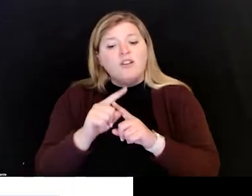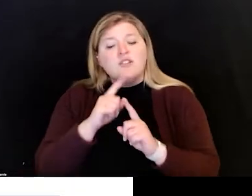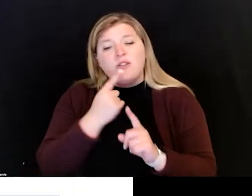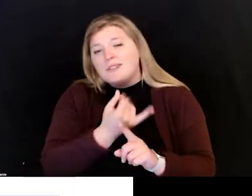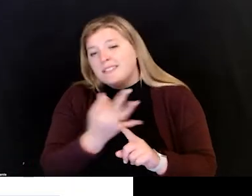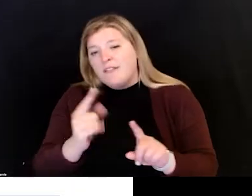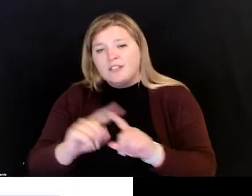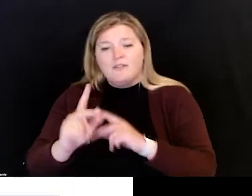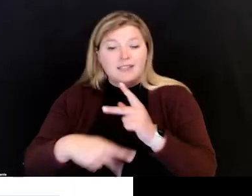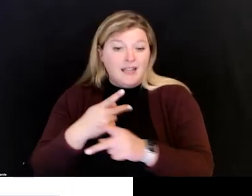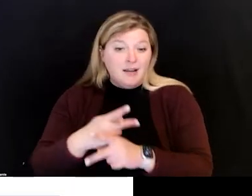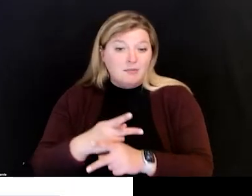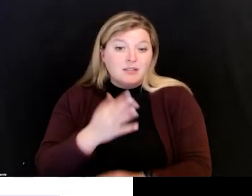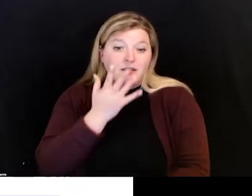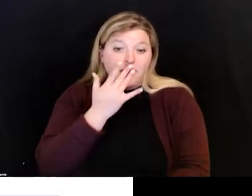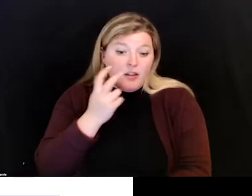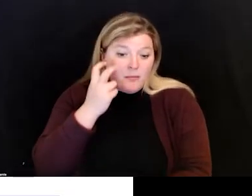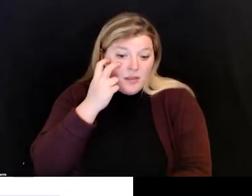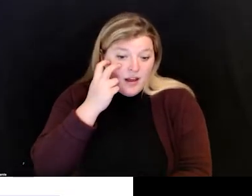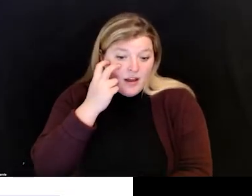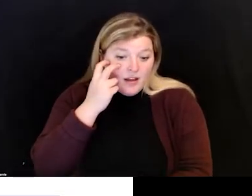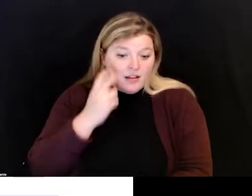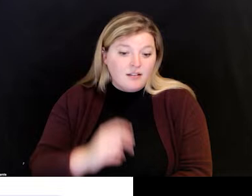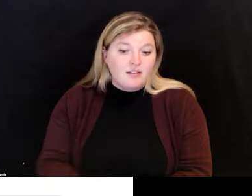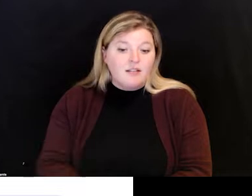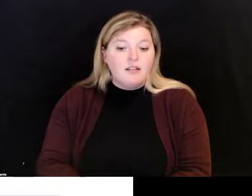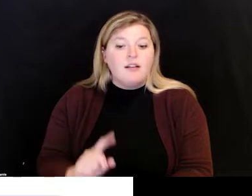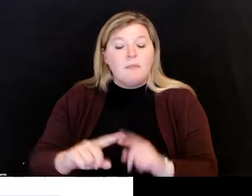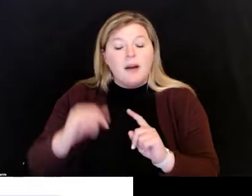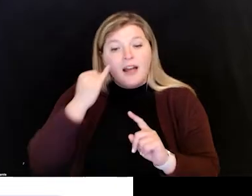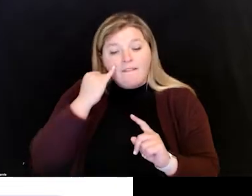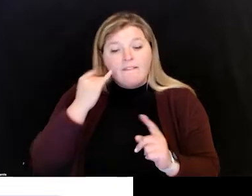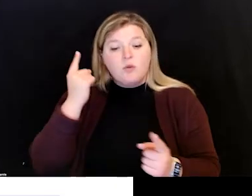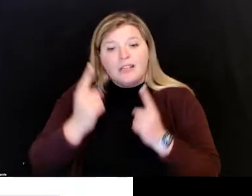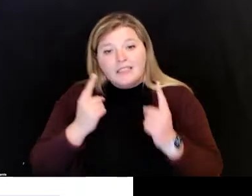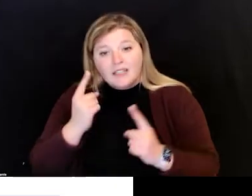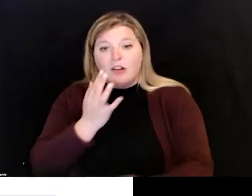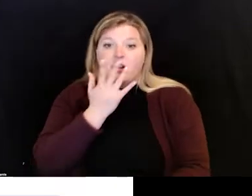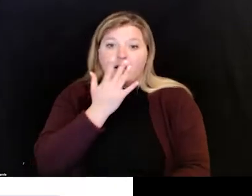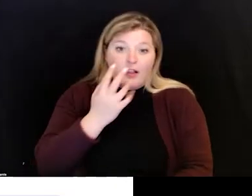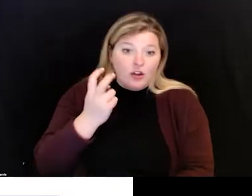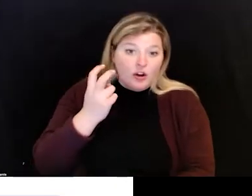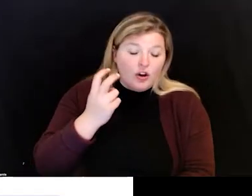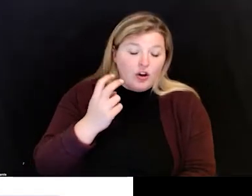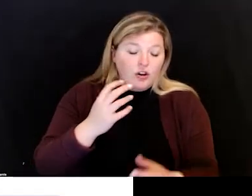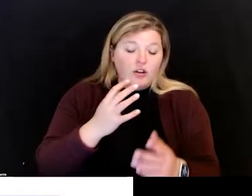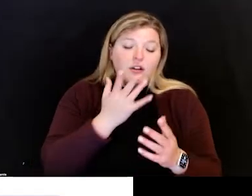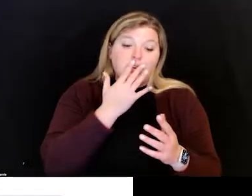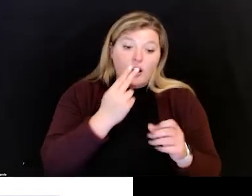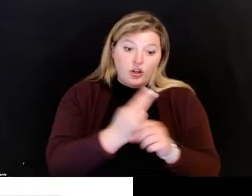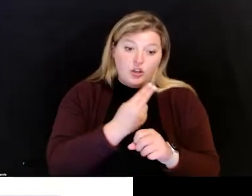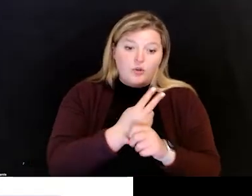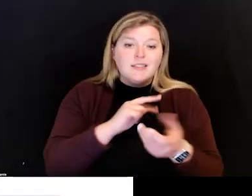But by considering color use in charts and graphs, we can make something that's usable for everybody.